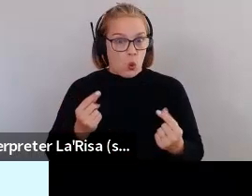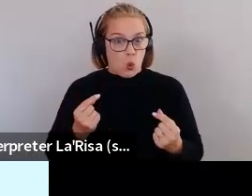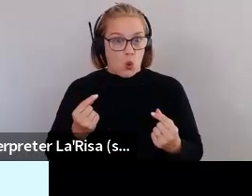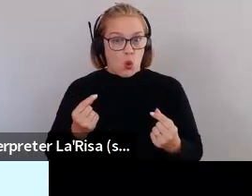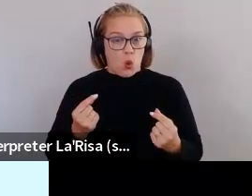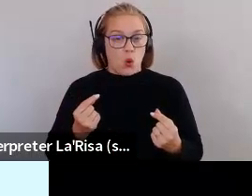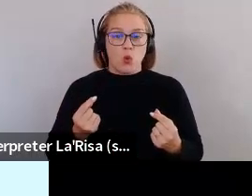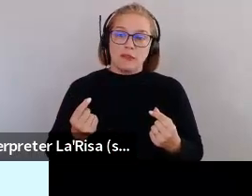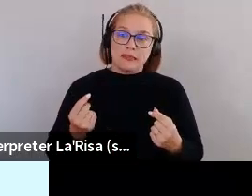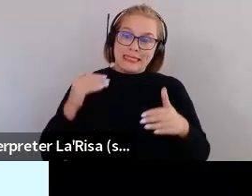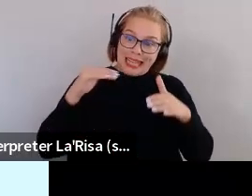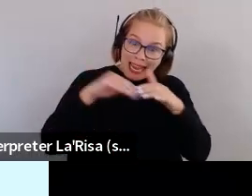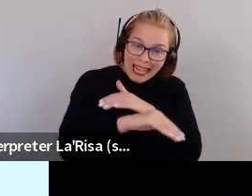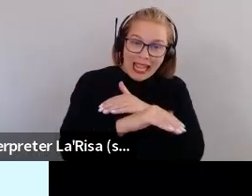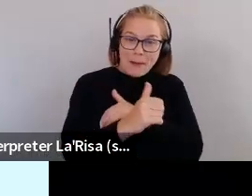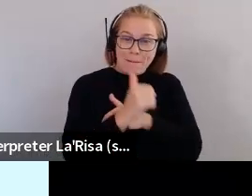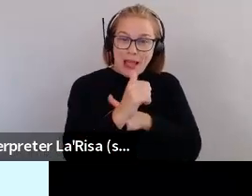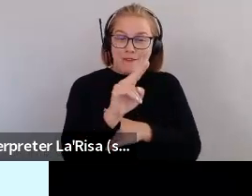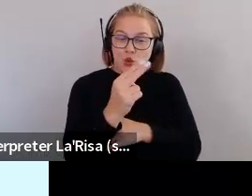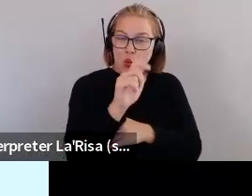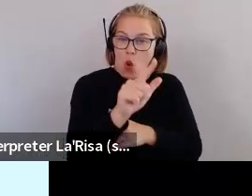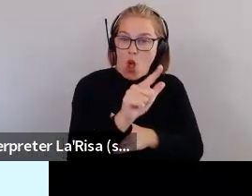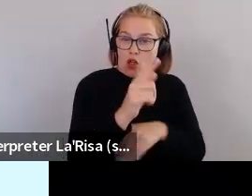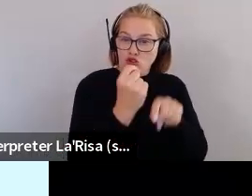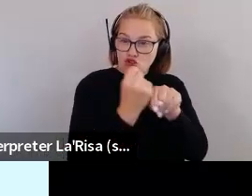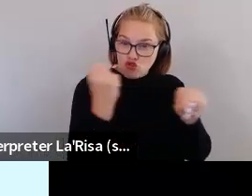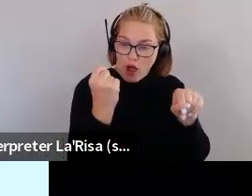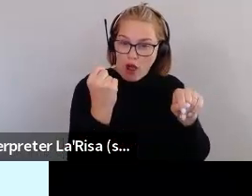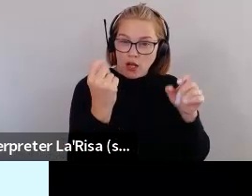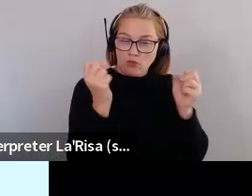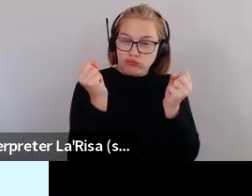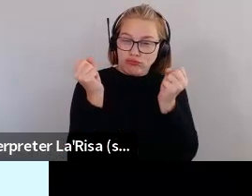Congressional hearing. Wasn't really great accessible training then. They